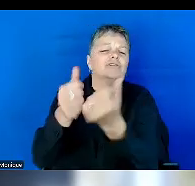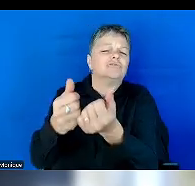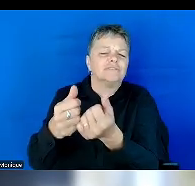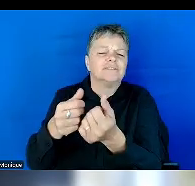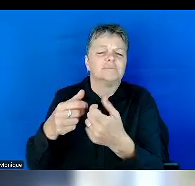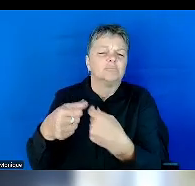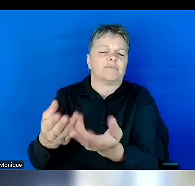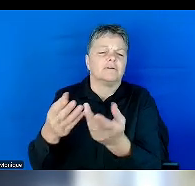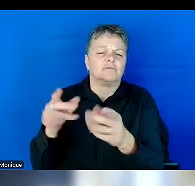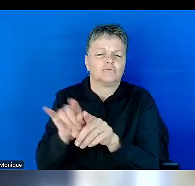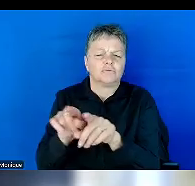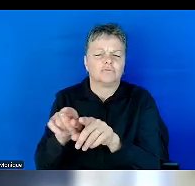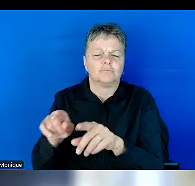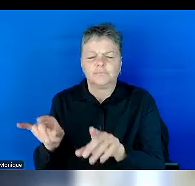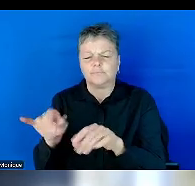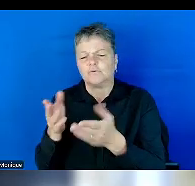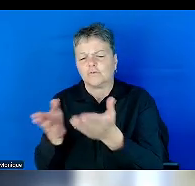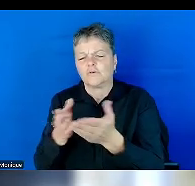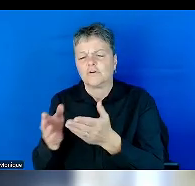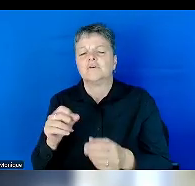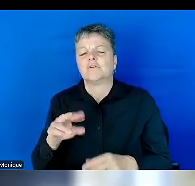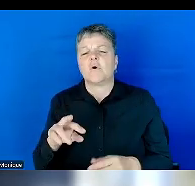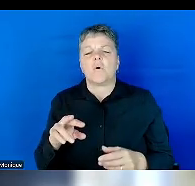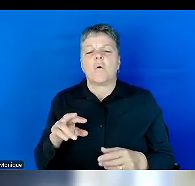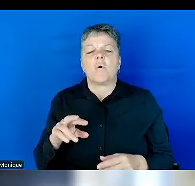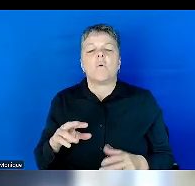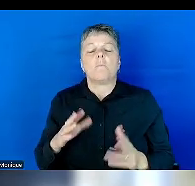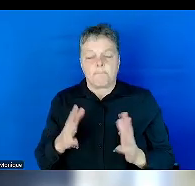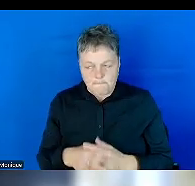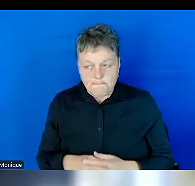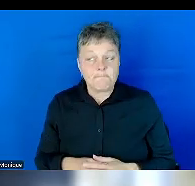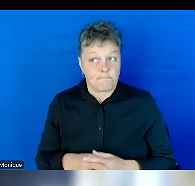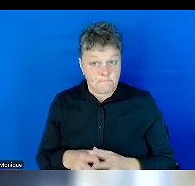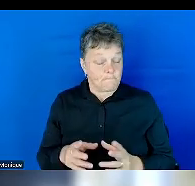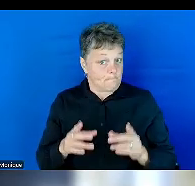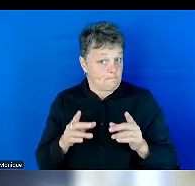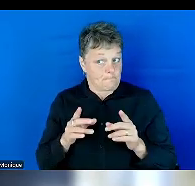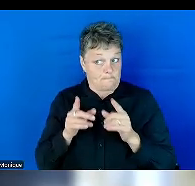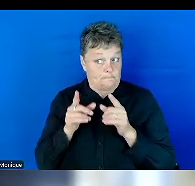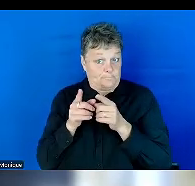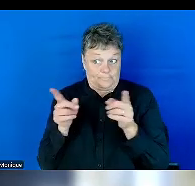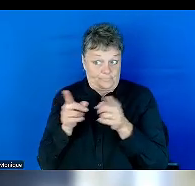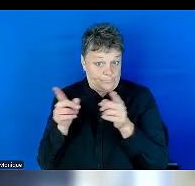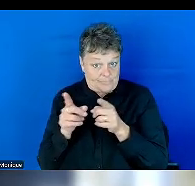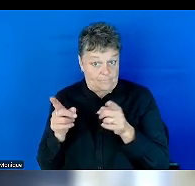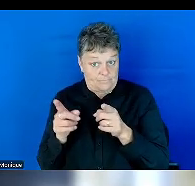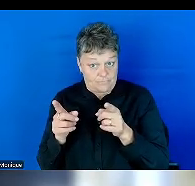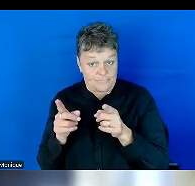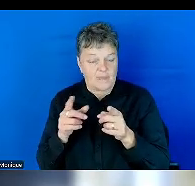of help or some examples of the help that we can give in in if you're having an issue with home